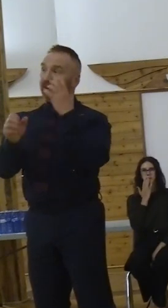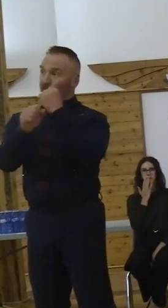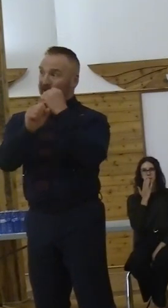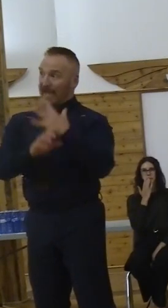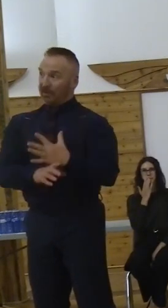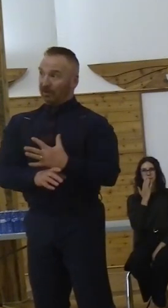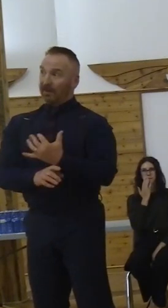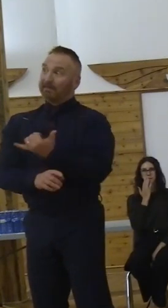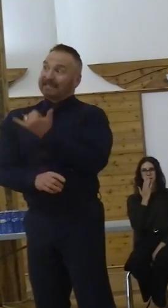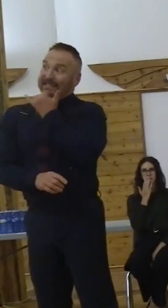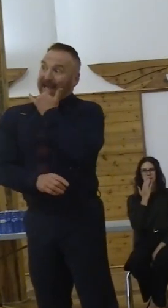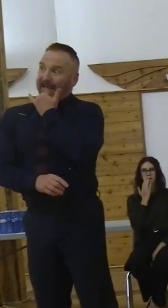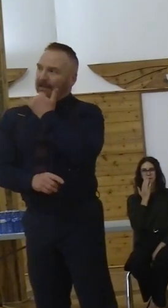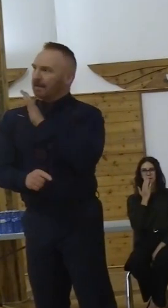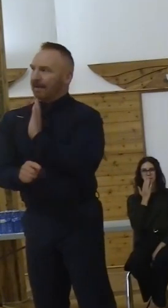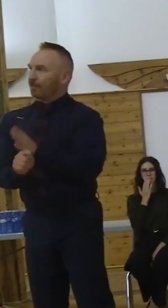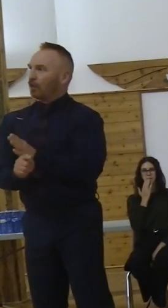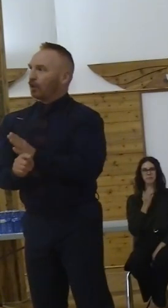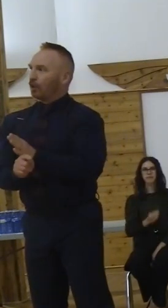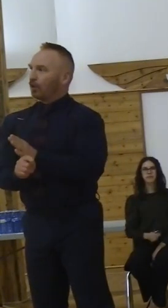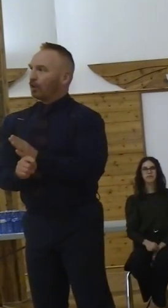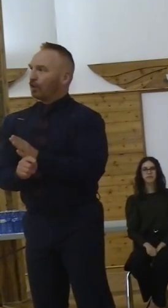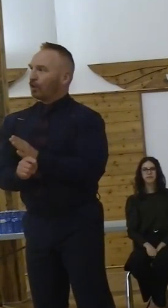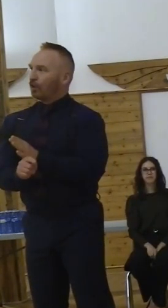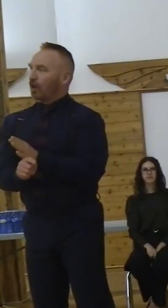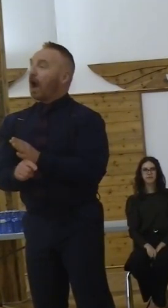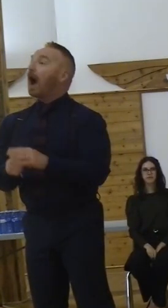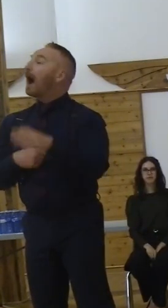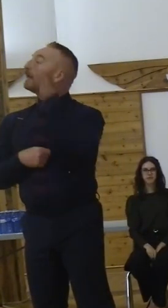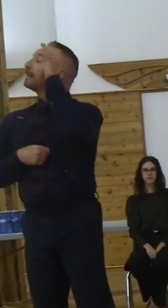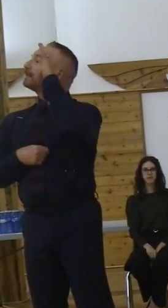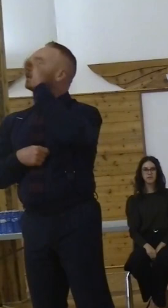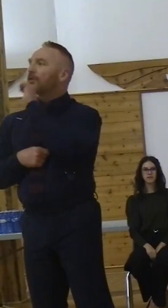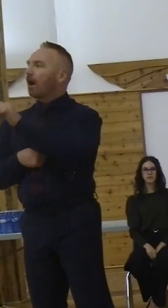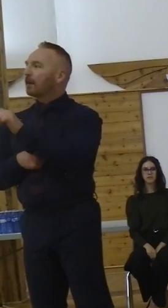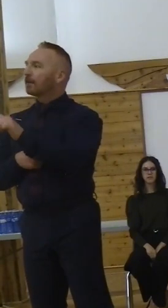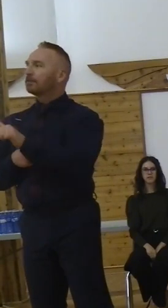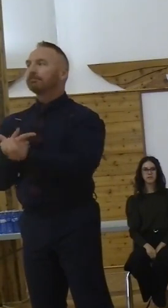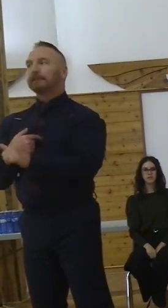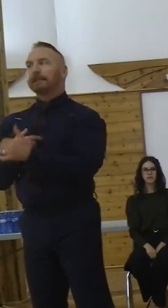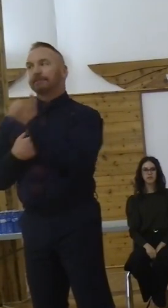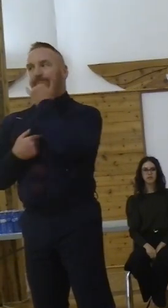I didn't listen. But that was the wrong thing to do.